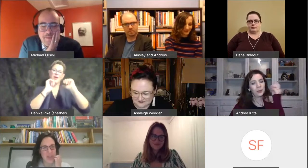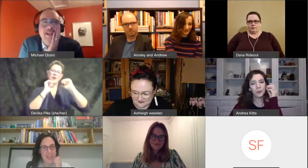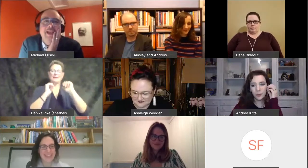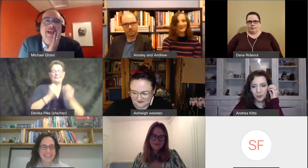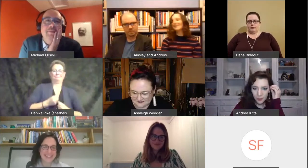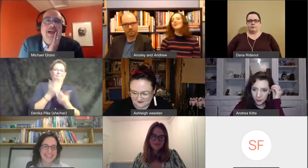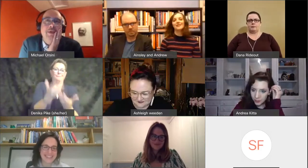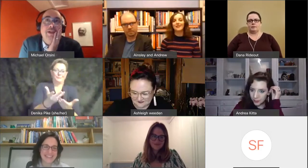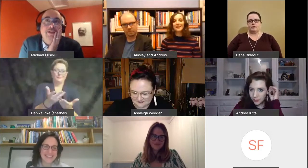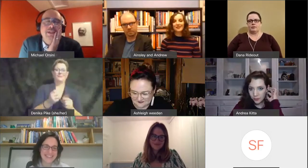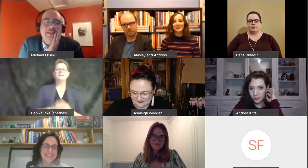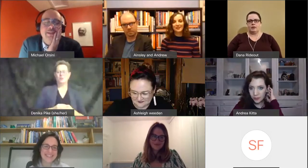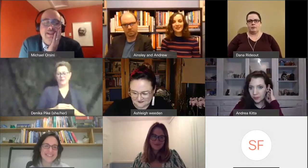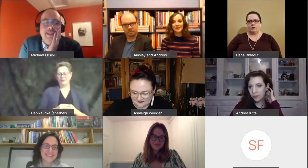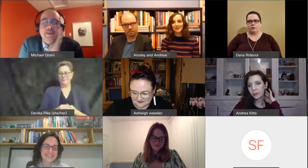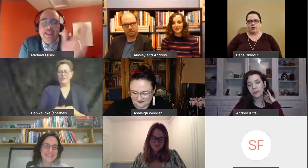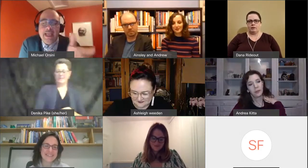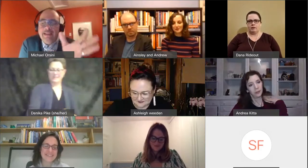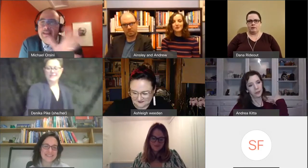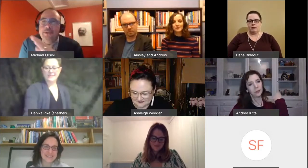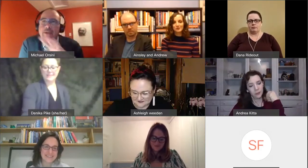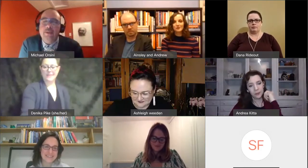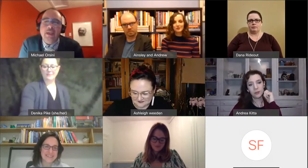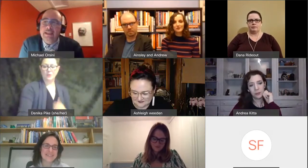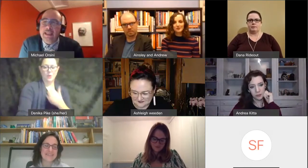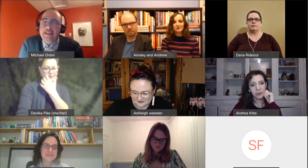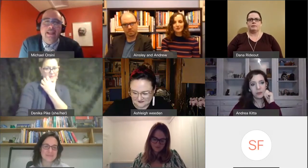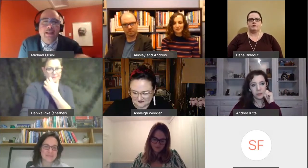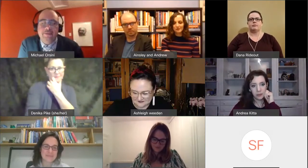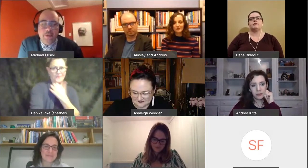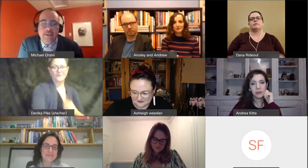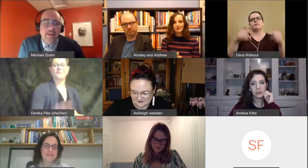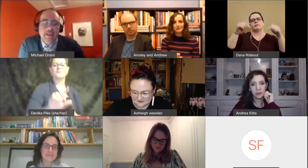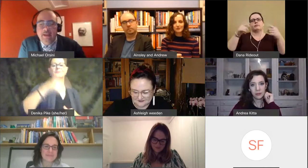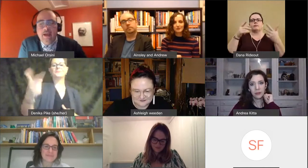I work also on disability, so as an access issue, I just wanted to say lots of folks.